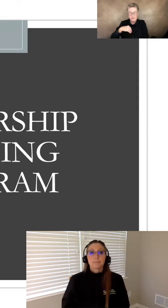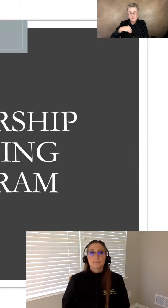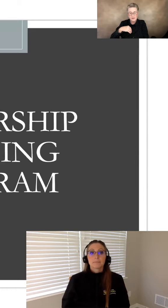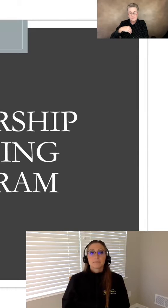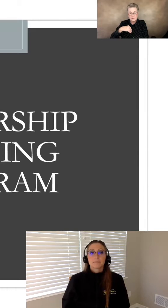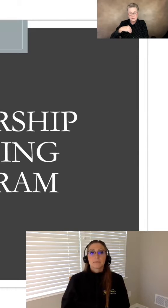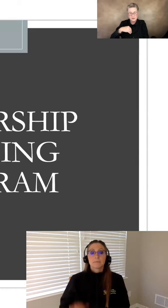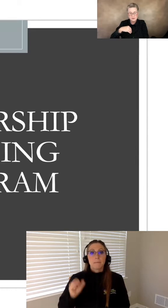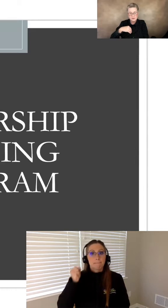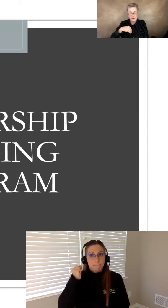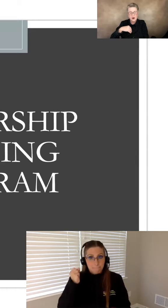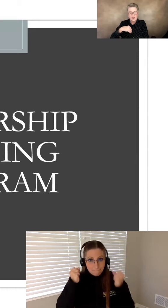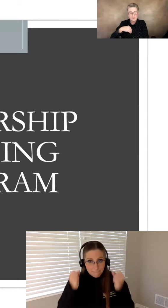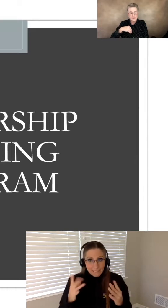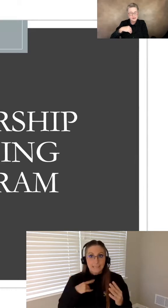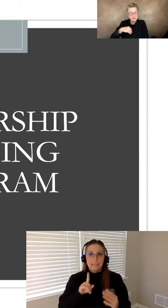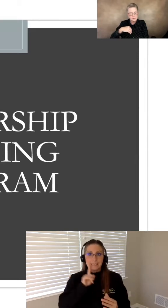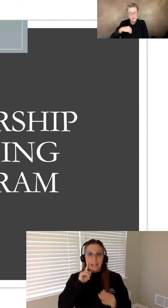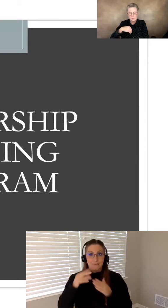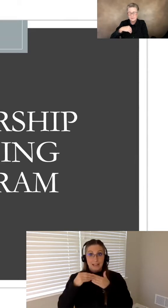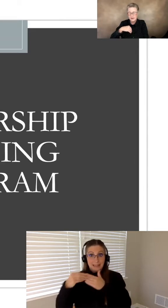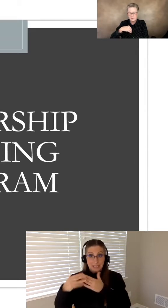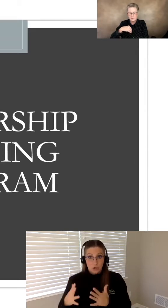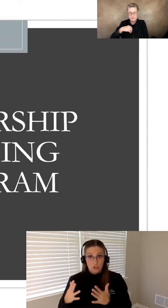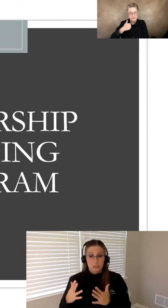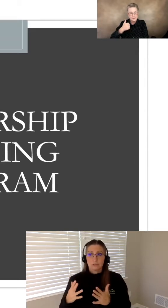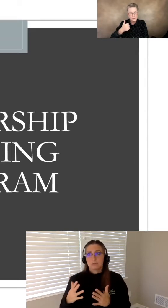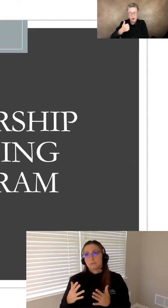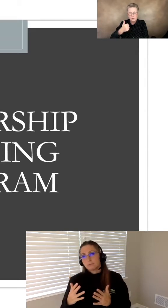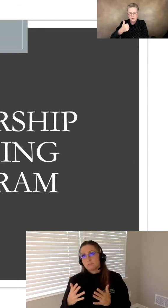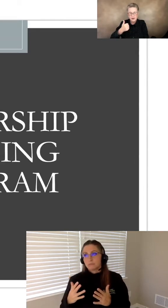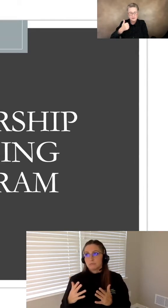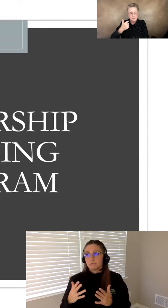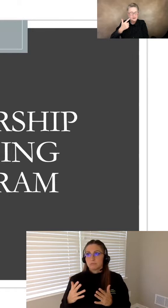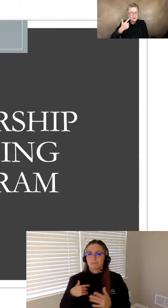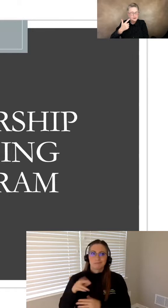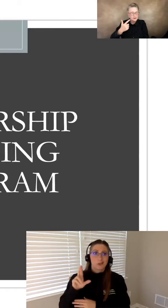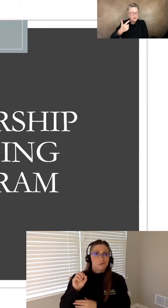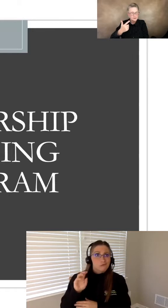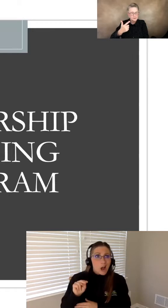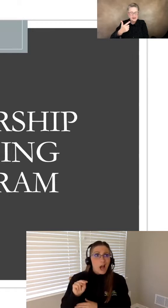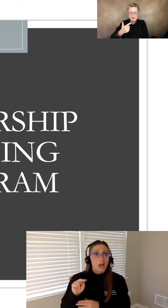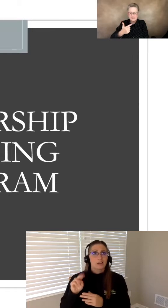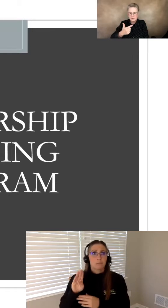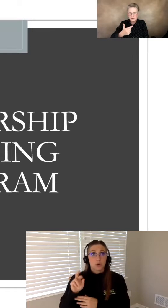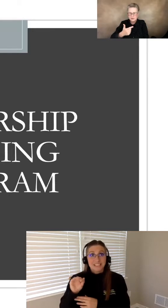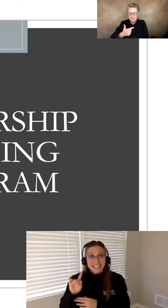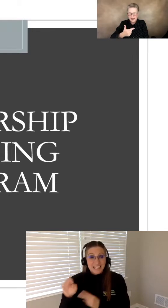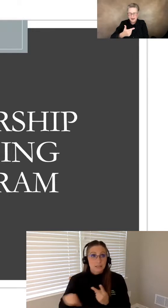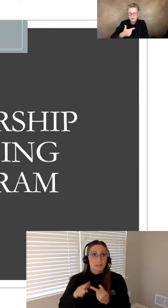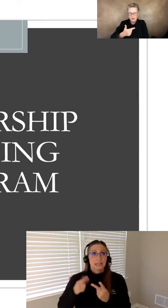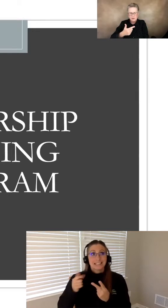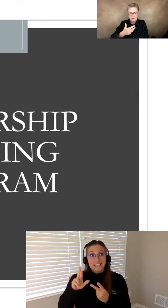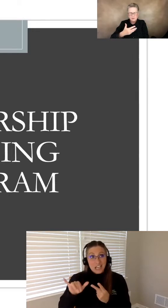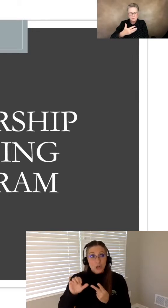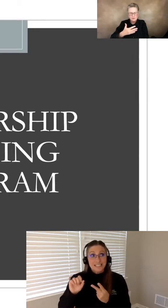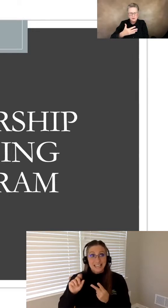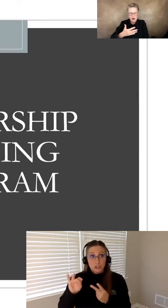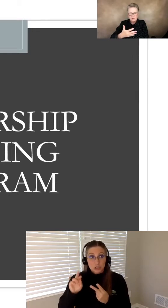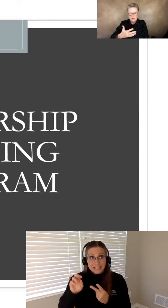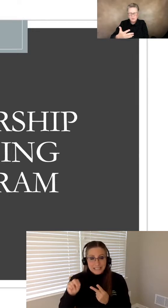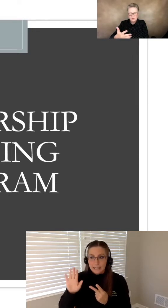Deaf leaders that have been leaders, Ron Burdette, Gary Sanderson's dad, a lot of people